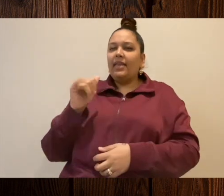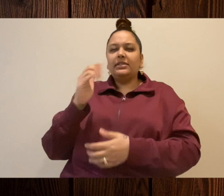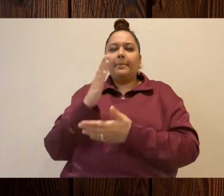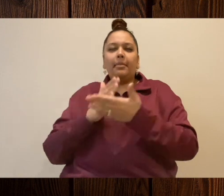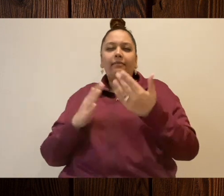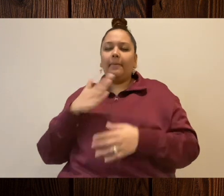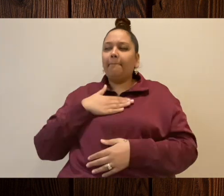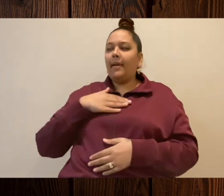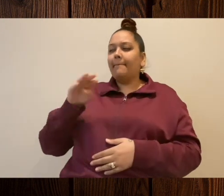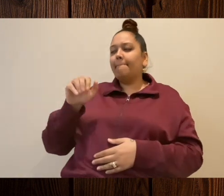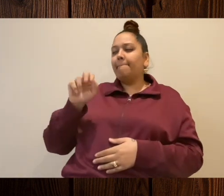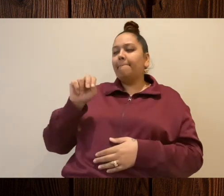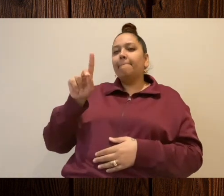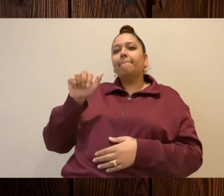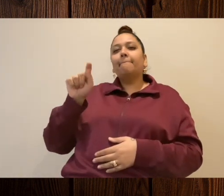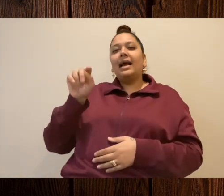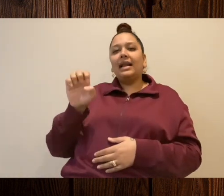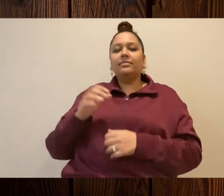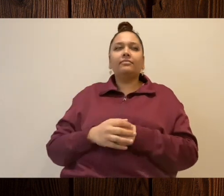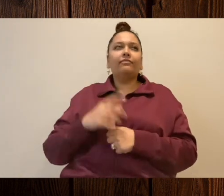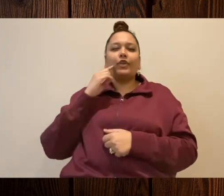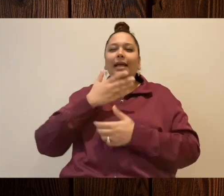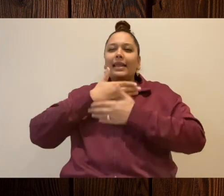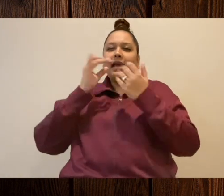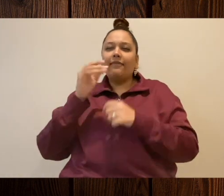reciprocity and seeking community and communion with our